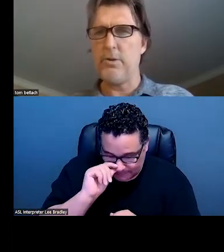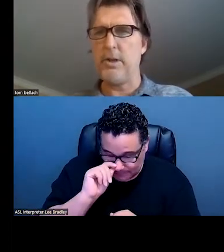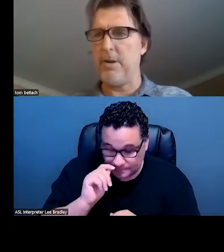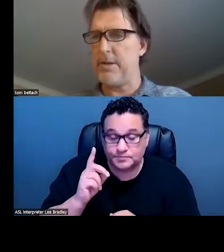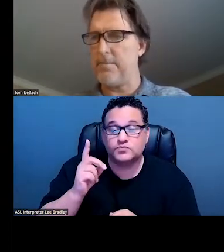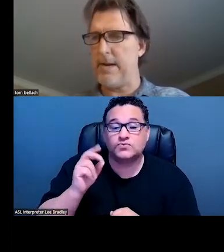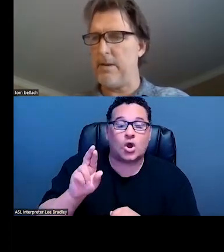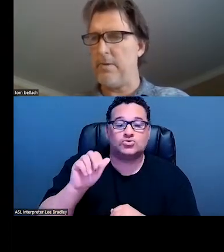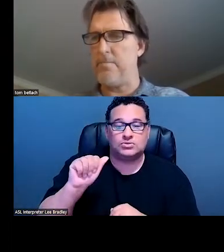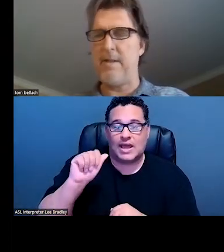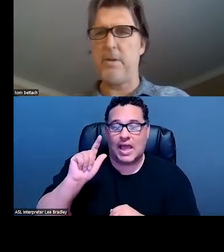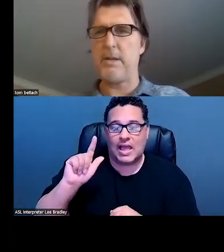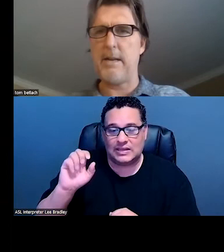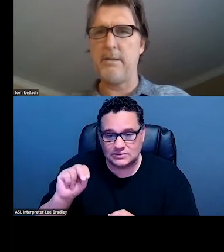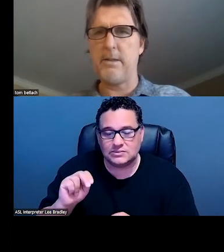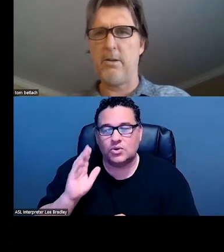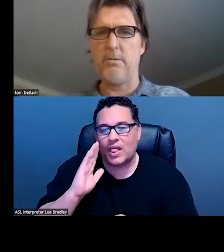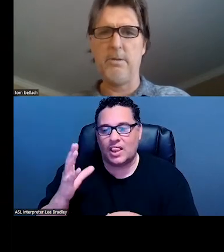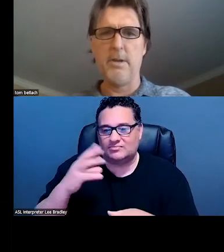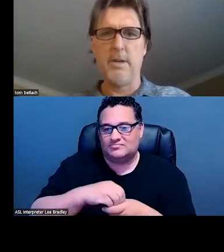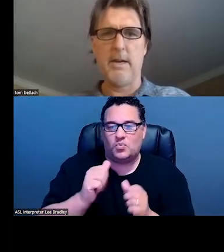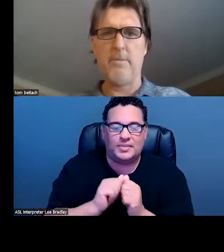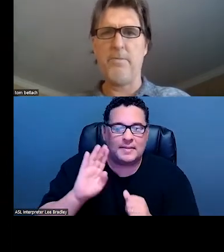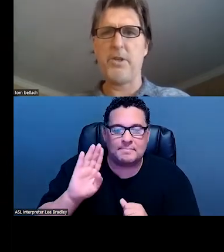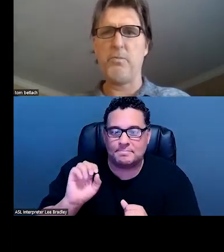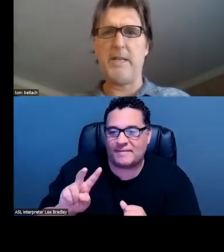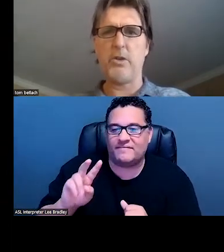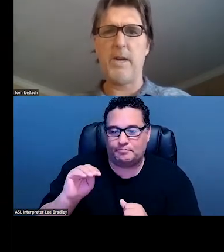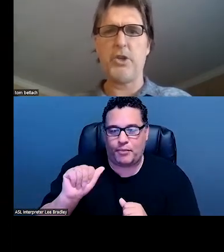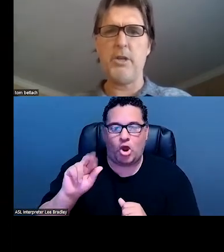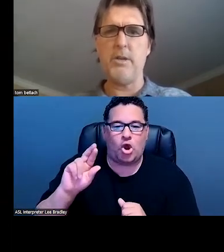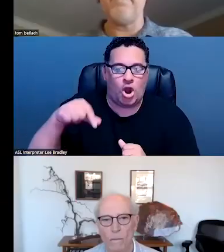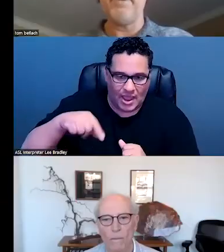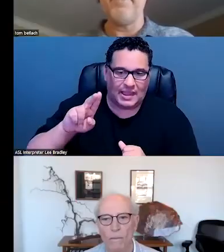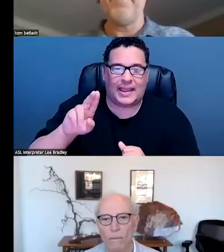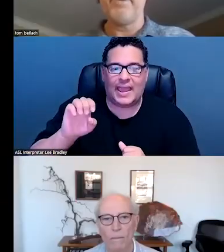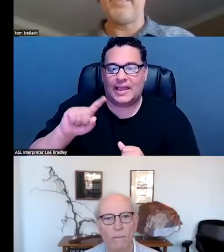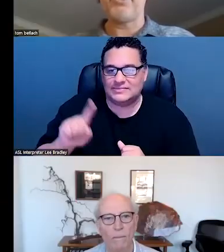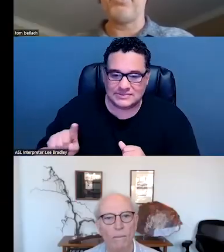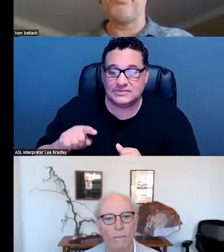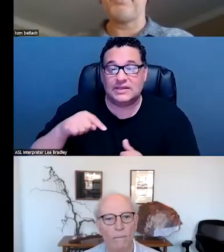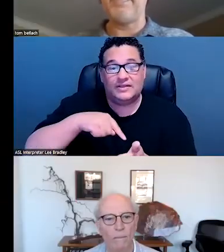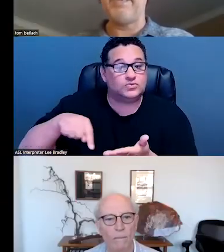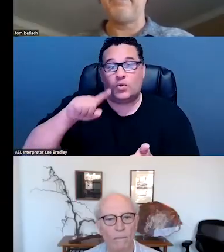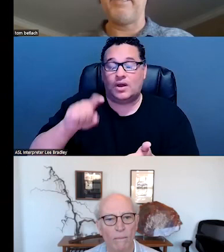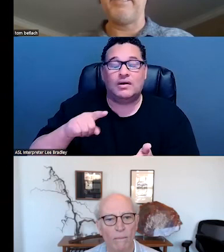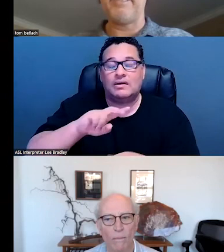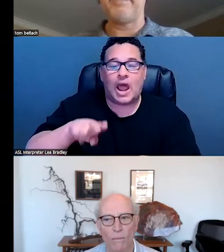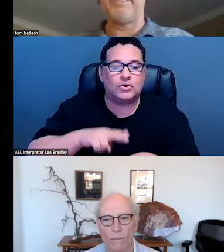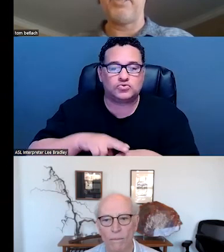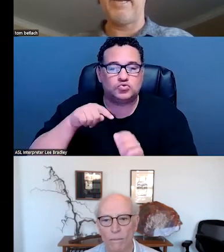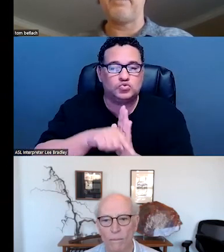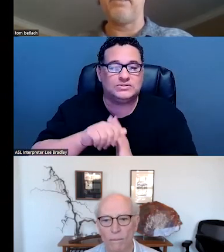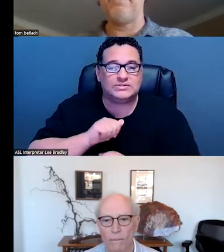GOING TO PARTICIPATE. THIS WEEK'S QUESTION NATIONAL SUICIDE HOT LINE DESIGNATION ACT OF